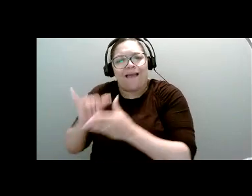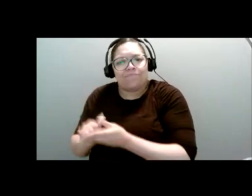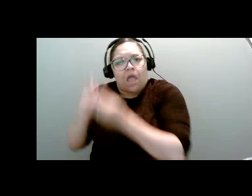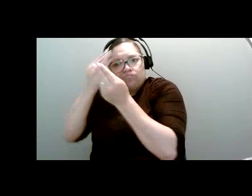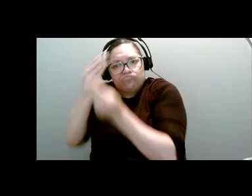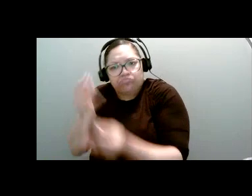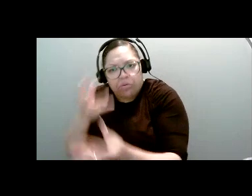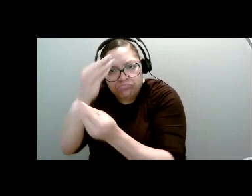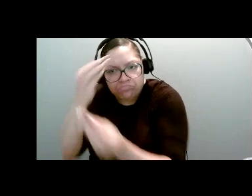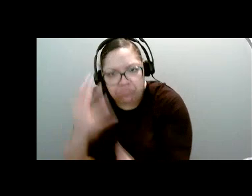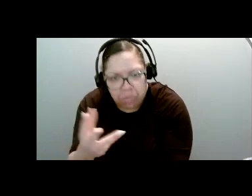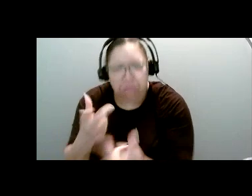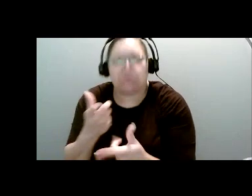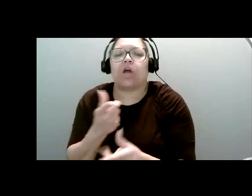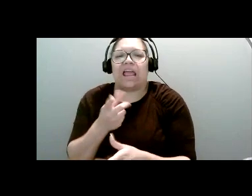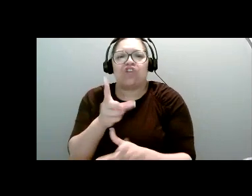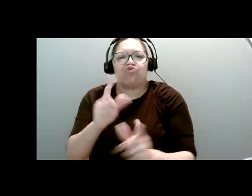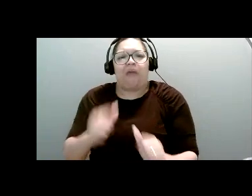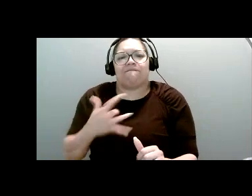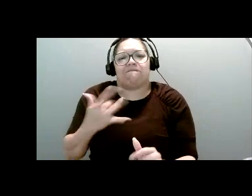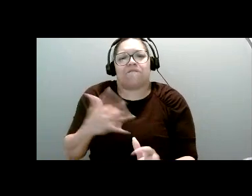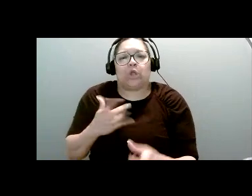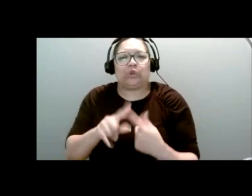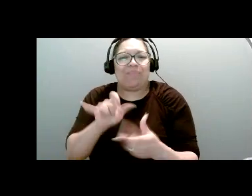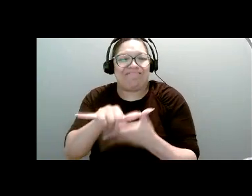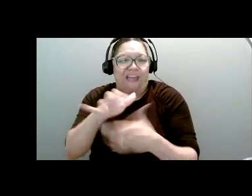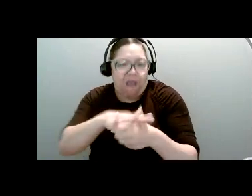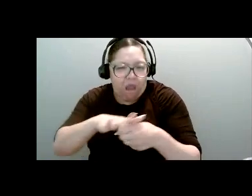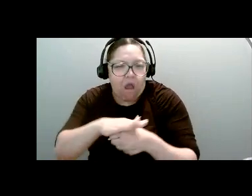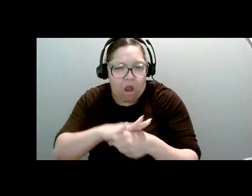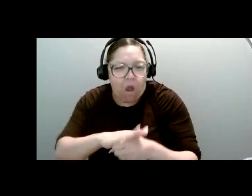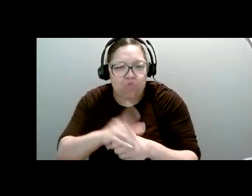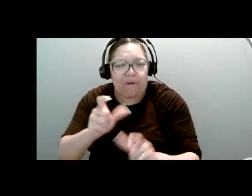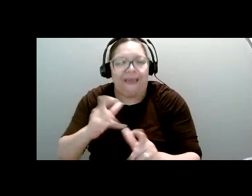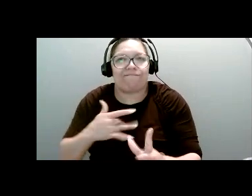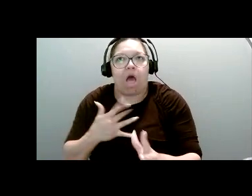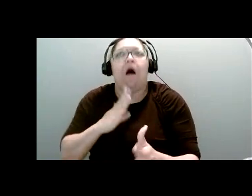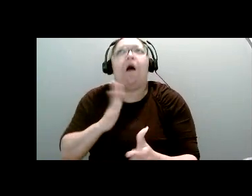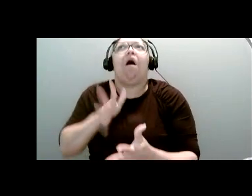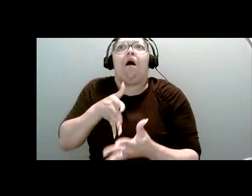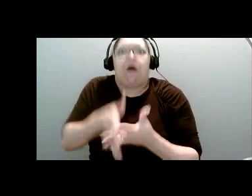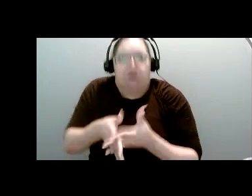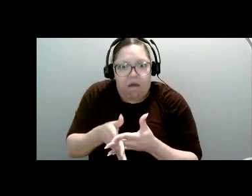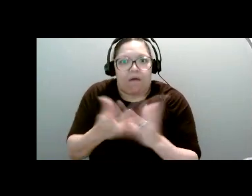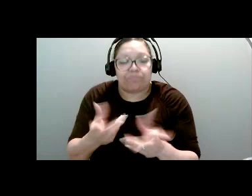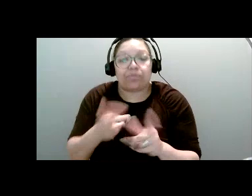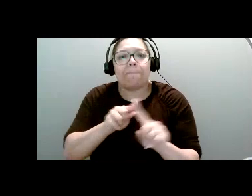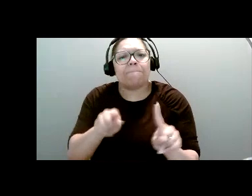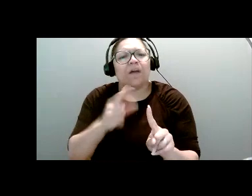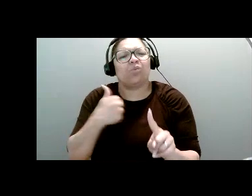Give a feel to the to the area and we also want to, as part of the study,